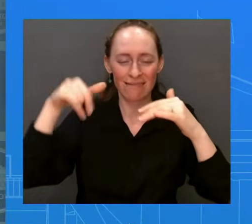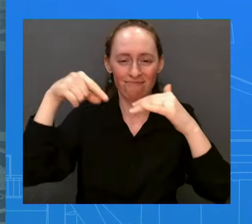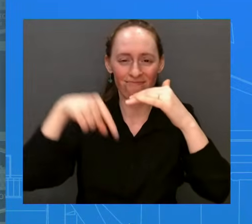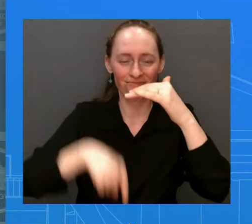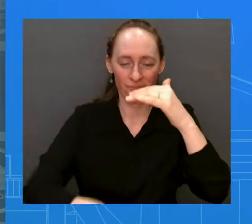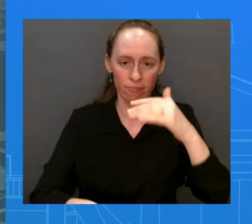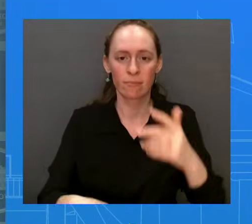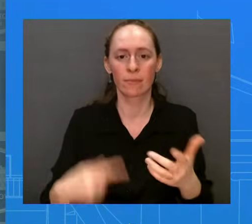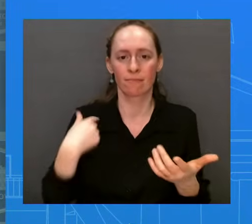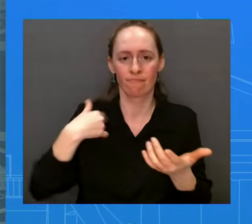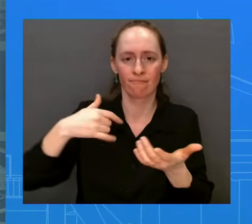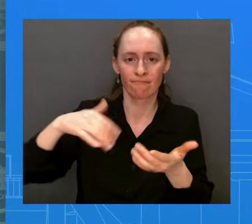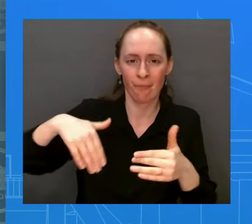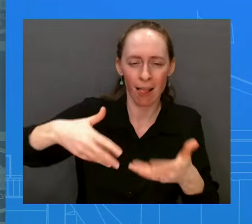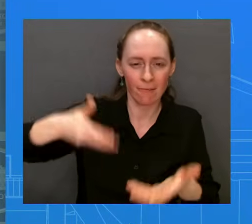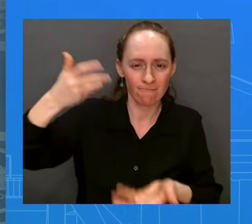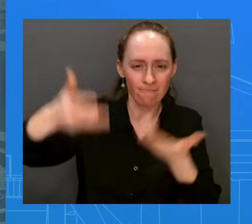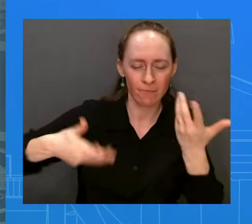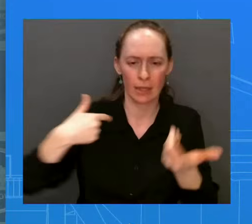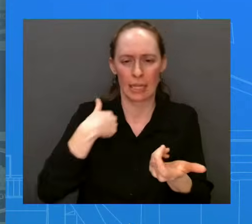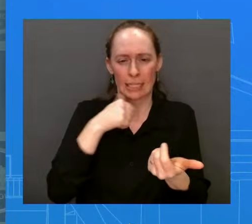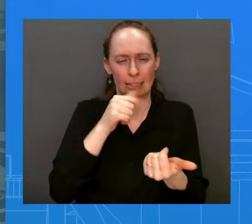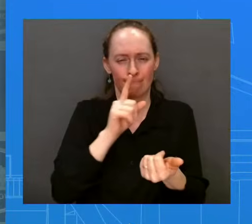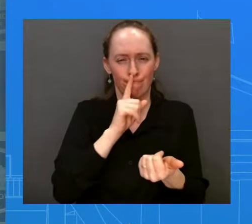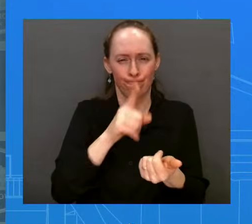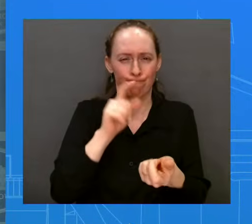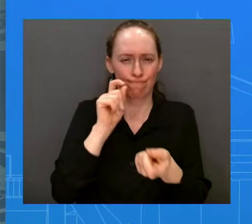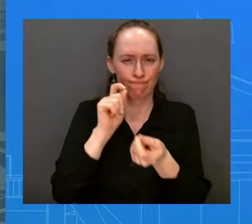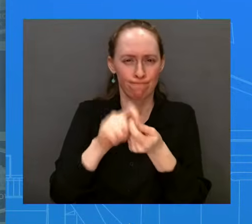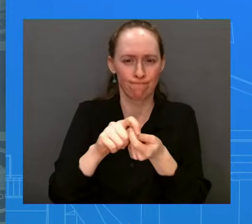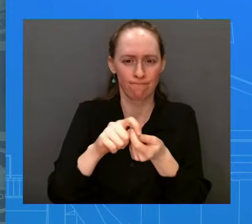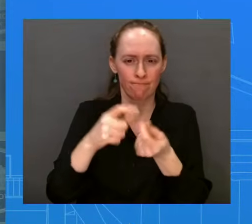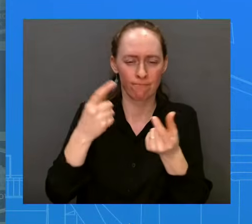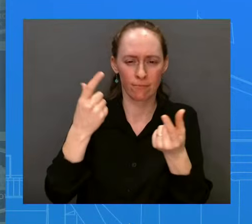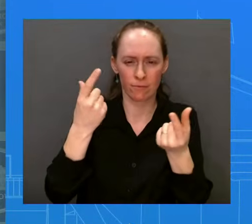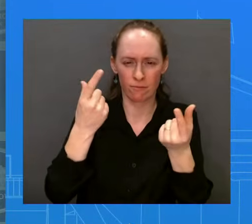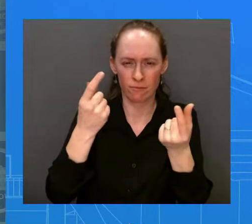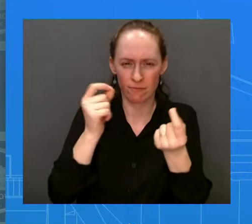So, just in general -- and I -- that's an important caveat that I'd like you to remember --